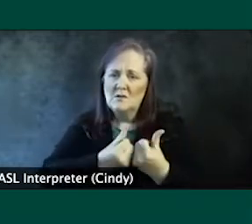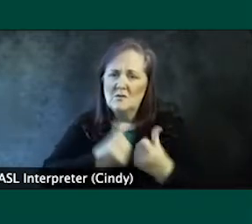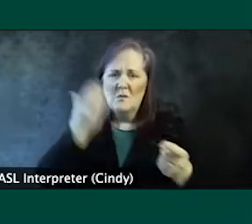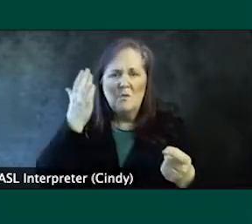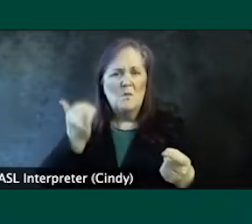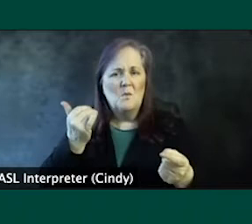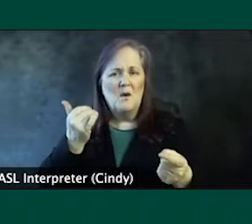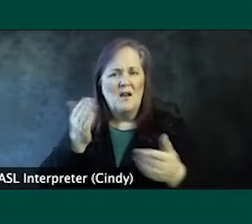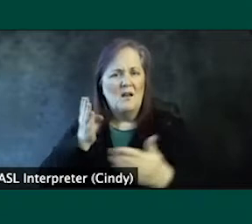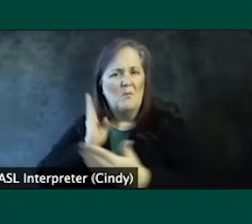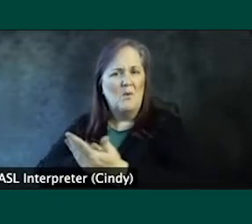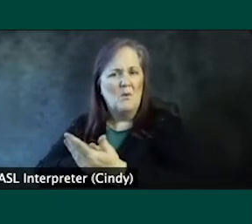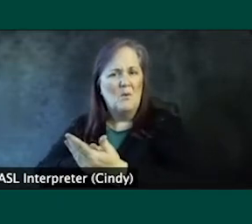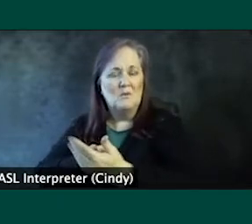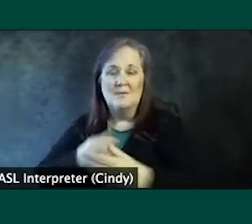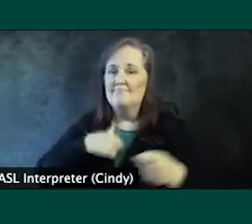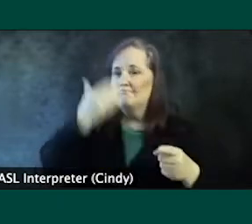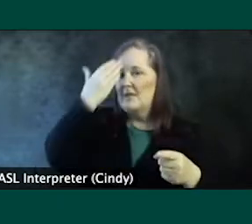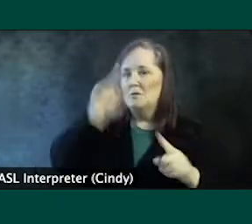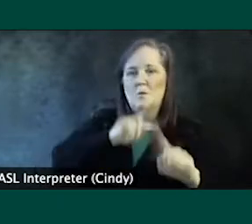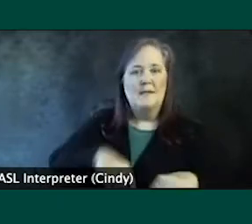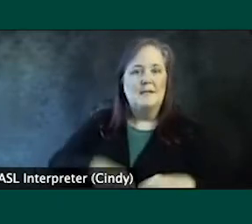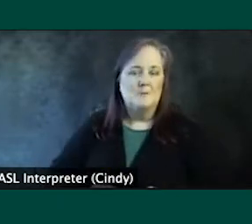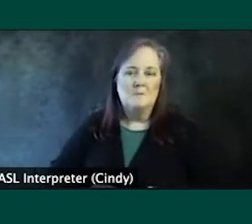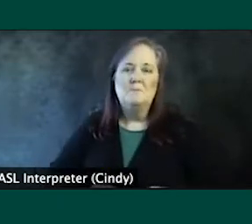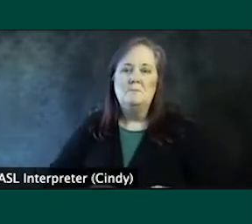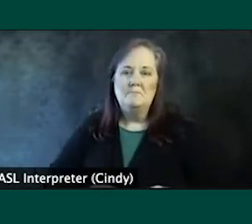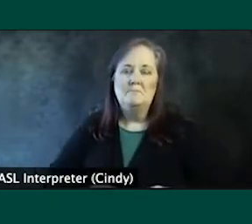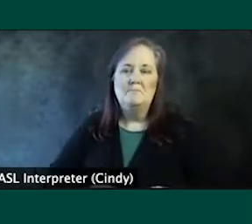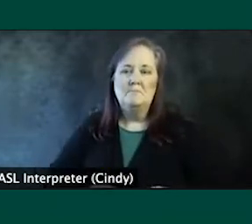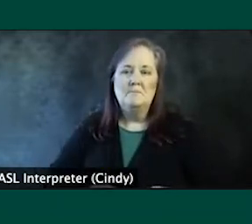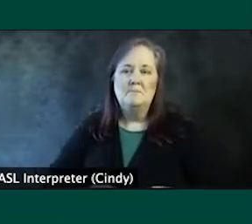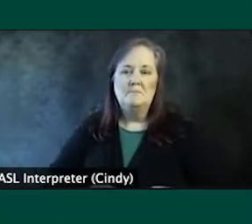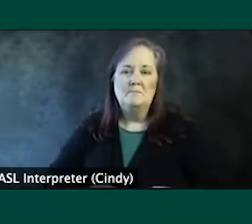and so forth would be, you know, large. But how much has that actually generated? Do we know?